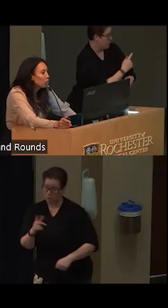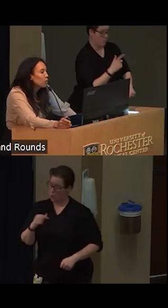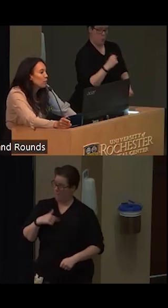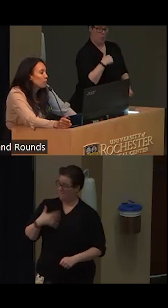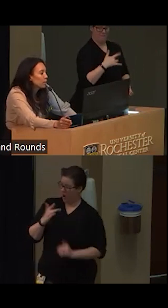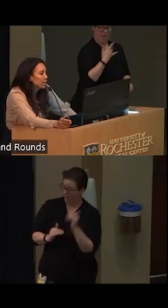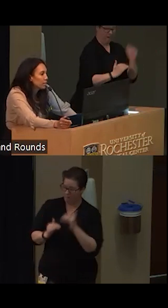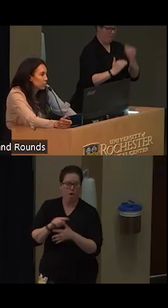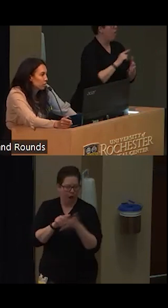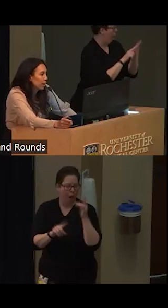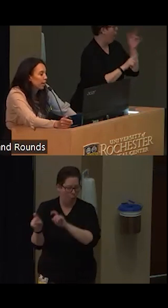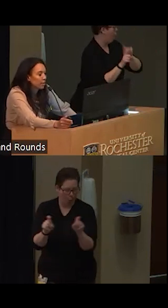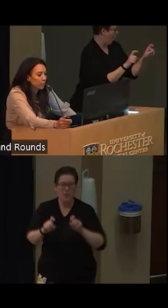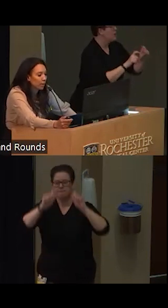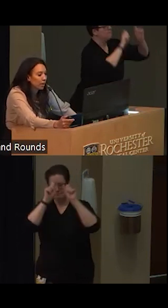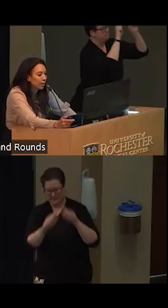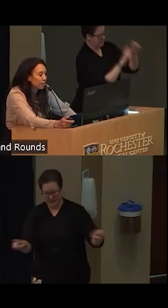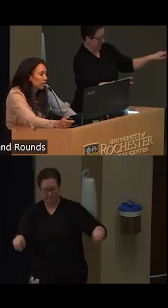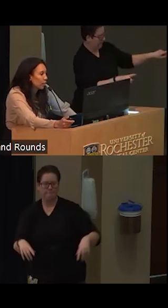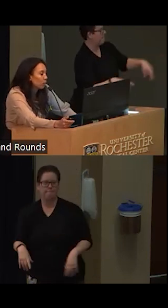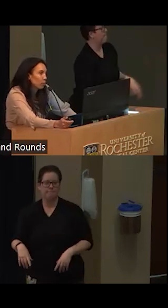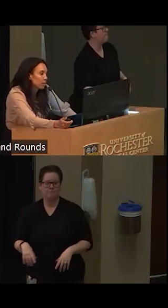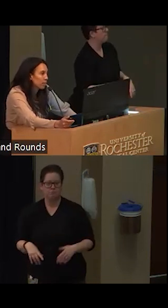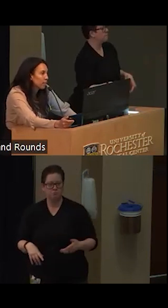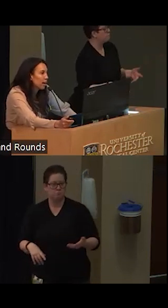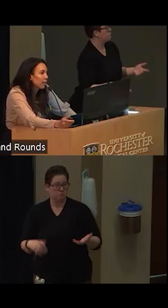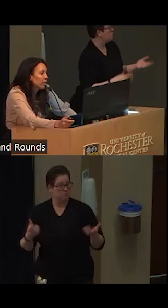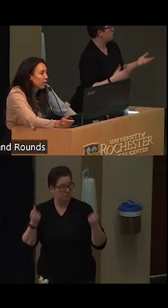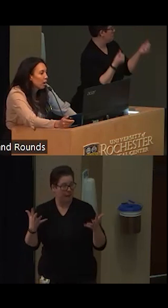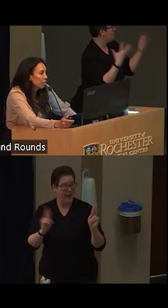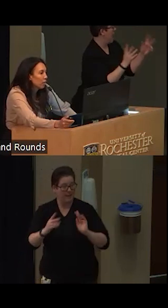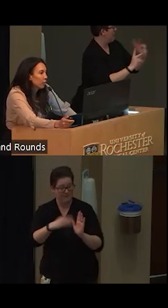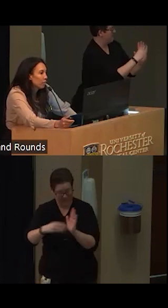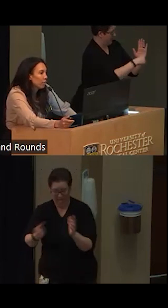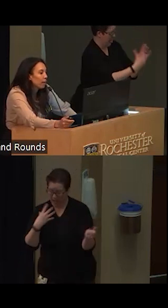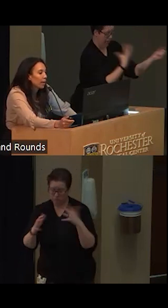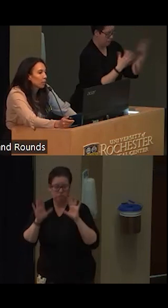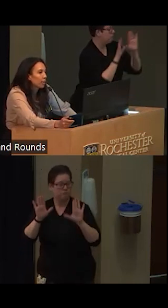so we we sent out the survey and and we got you know or received a lot of great feedback and we